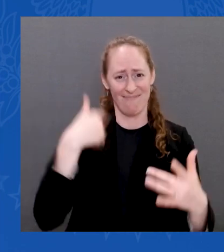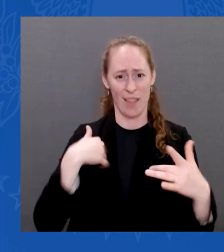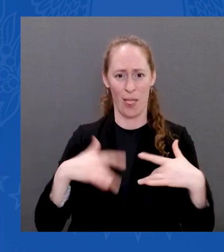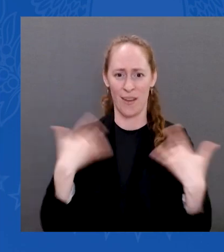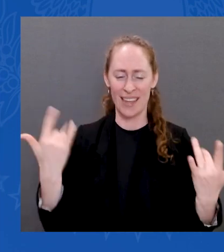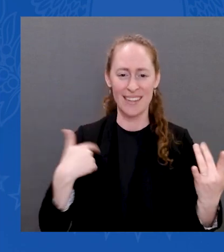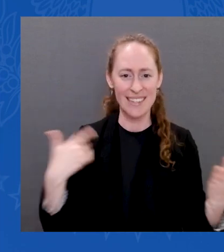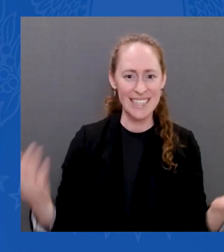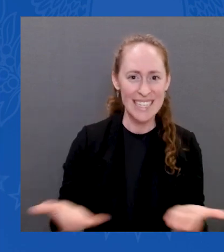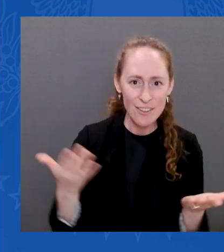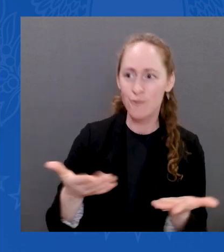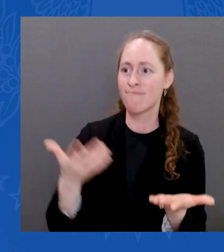of the Year, Kurt Russell.